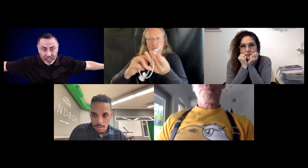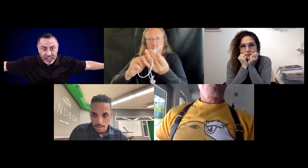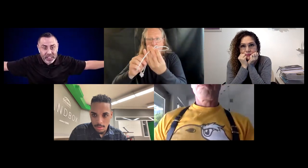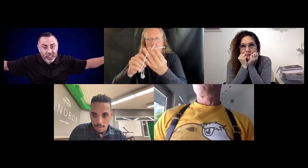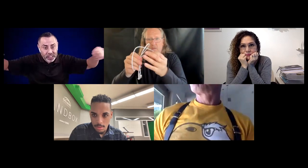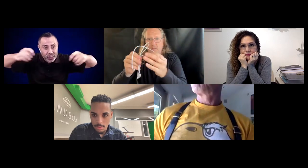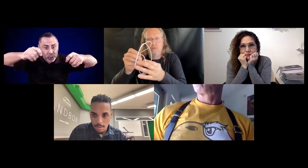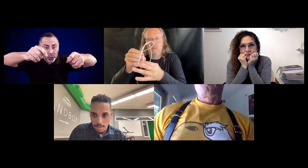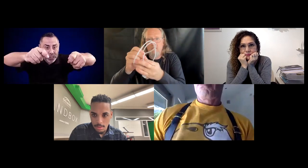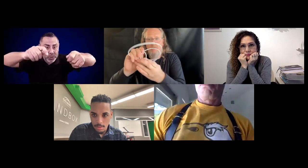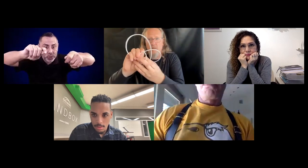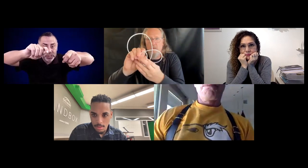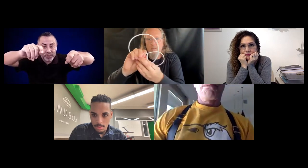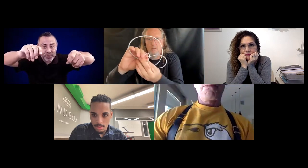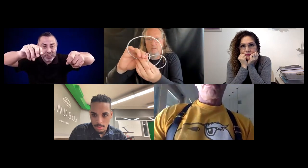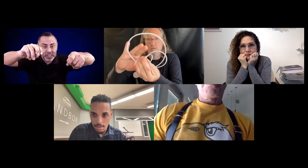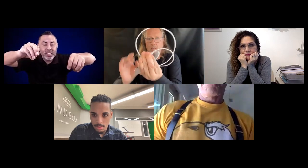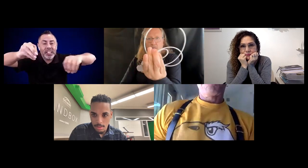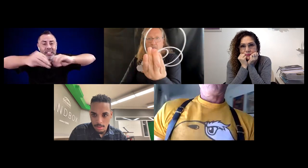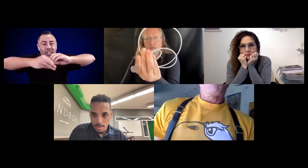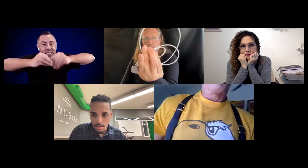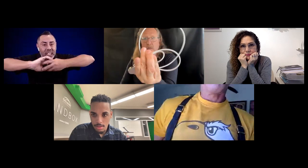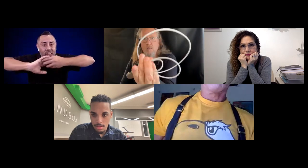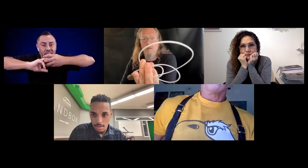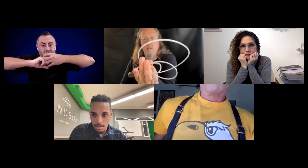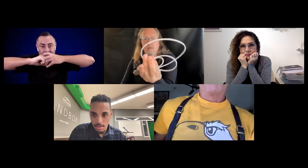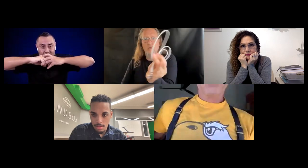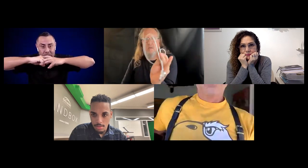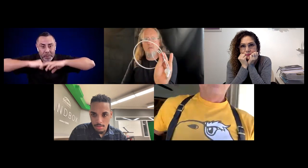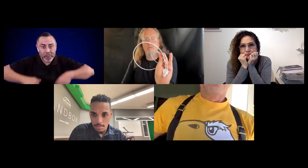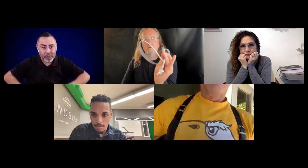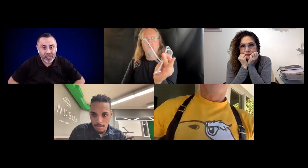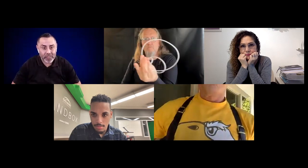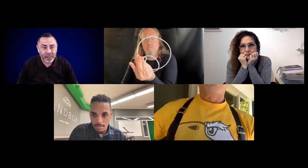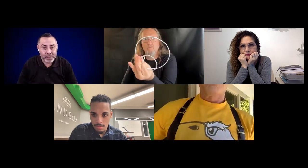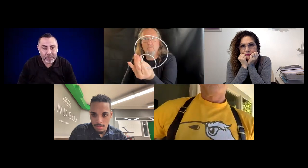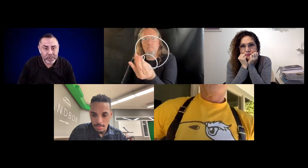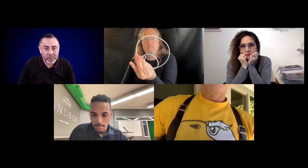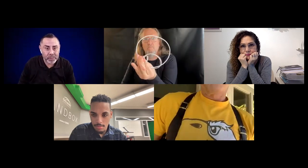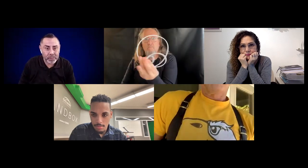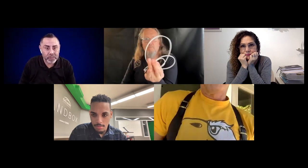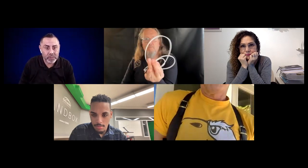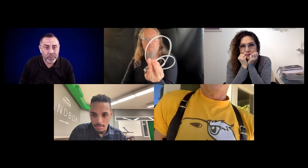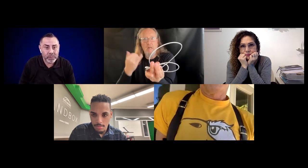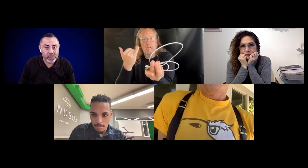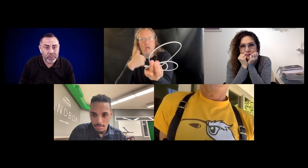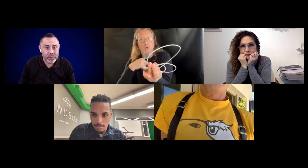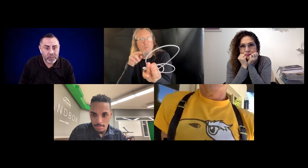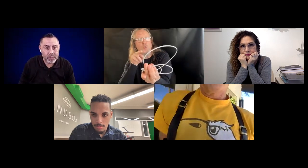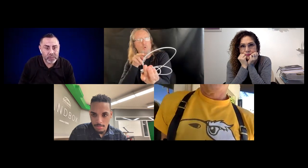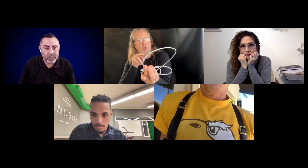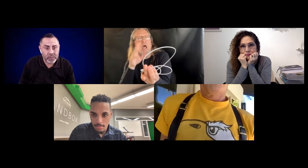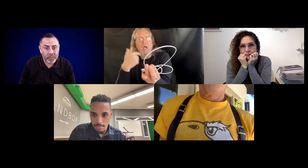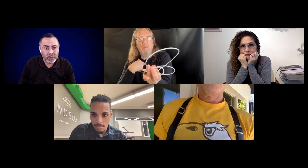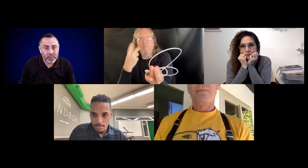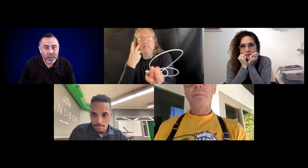Look at this cord I'm showing you. Let me tangle it up